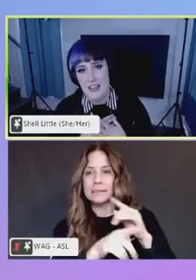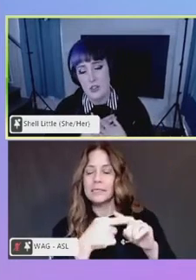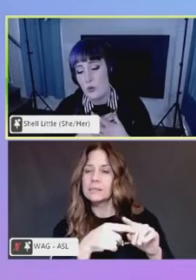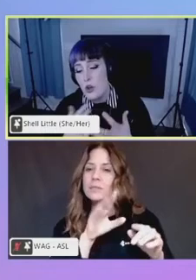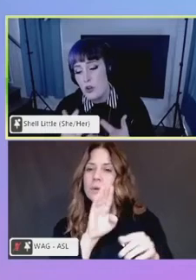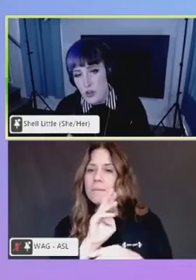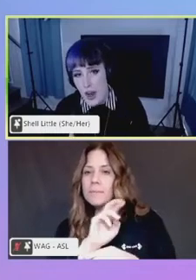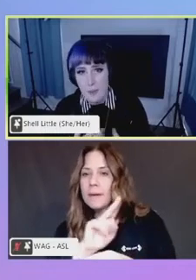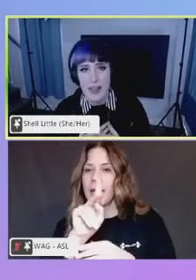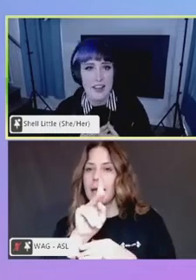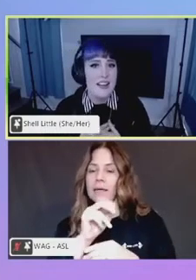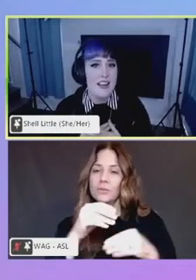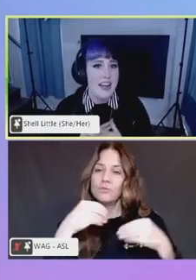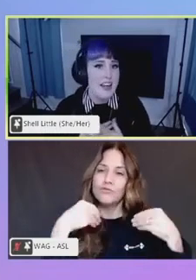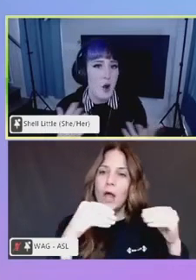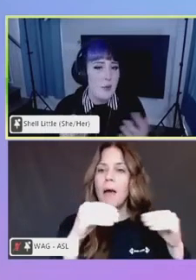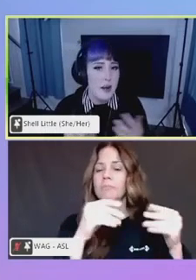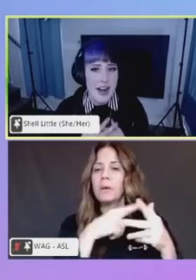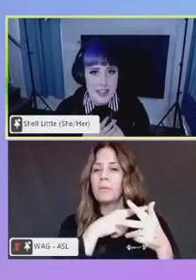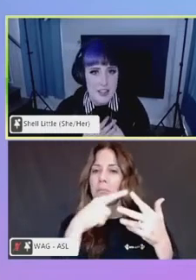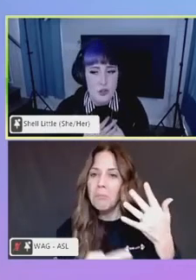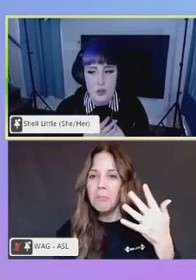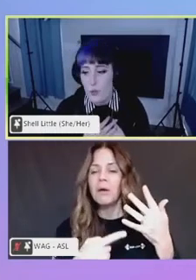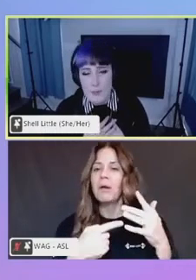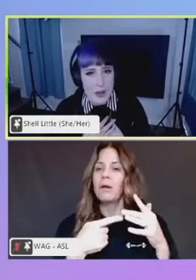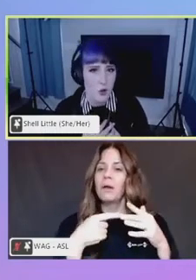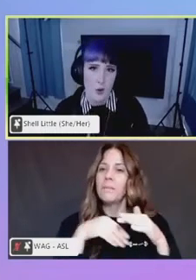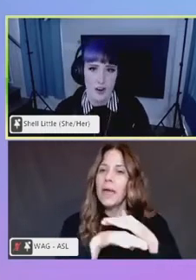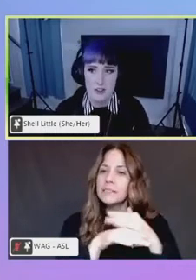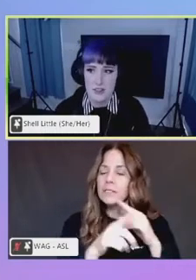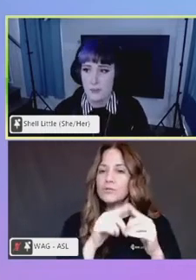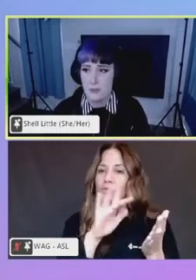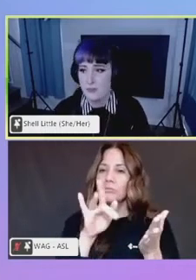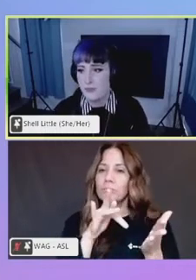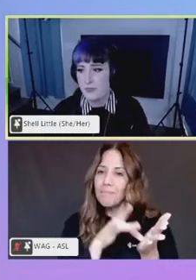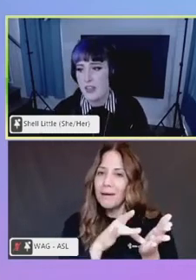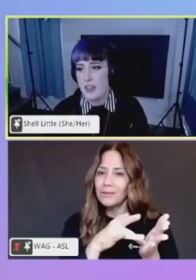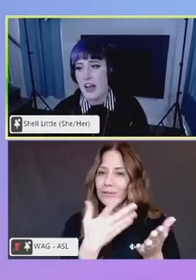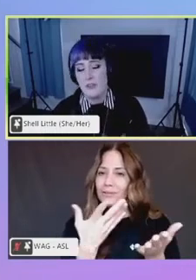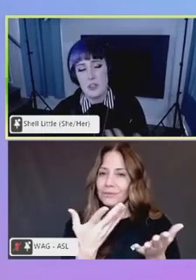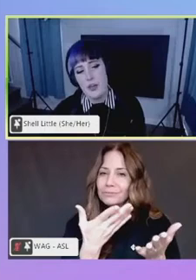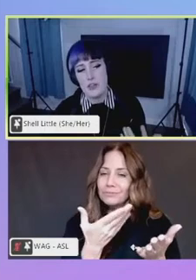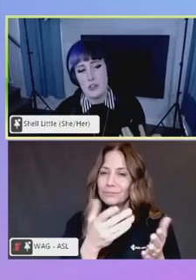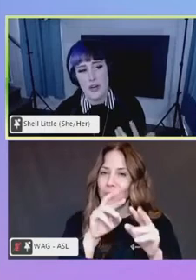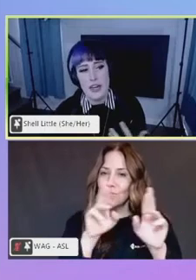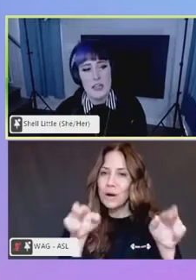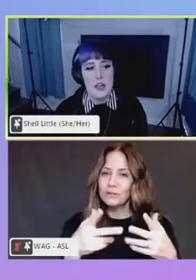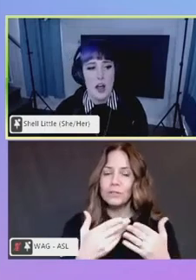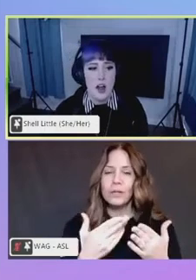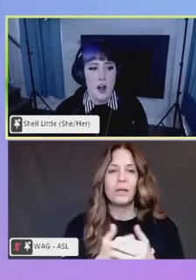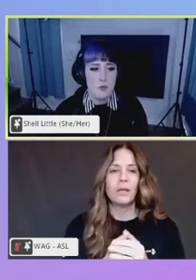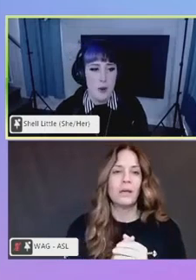like, let's just way to get a suit. We don't really care. And you are like, thank you for telling me that you don't care about my access to